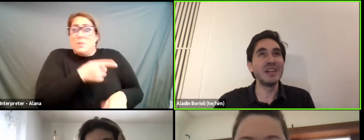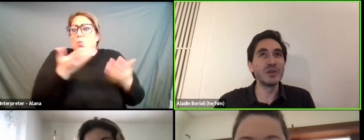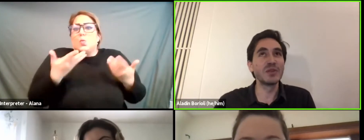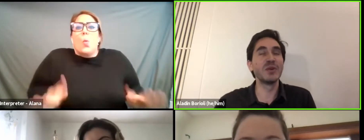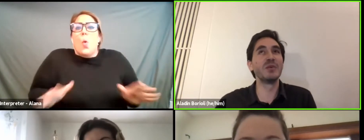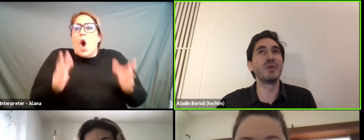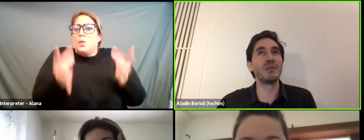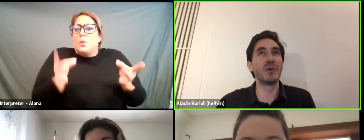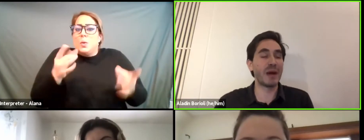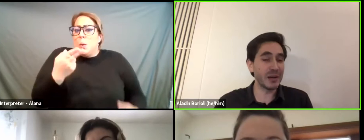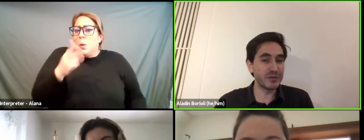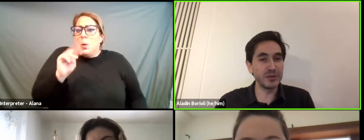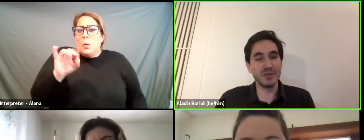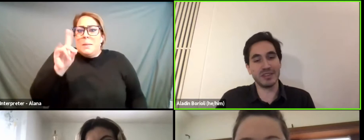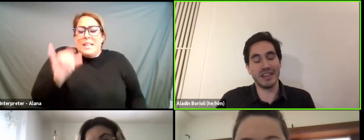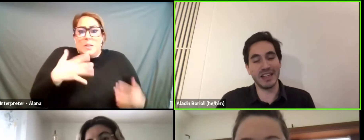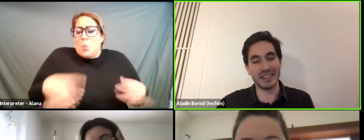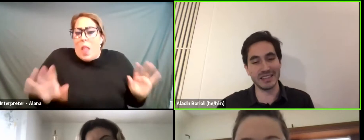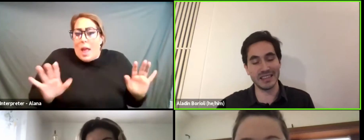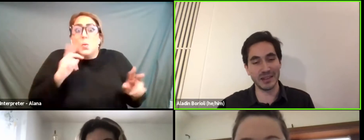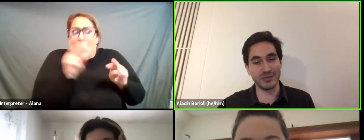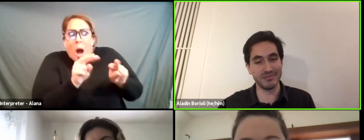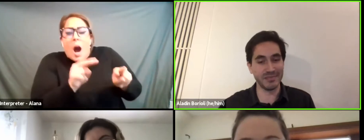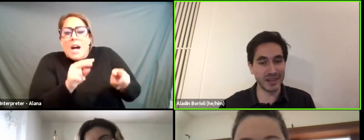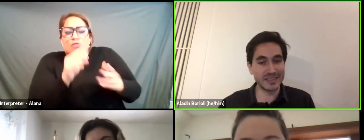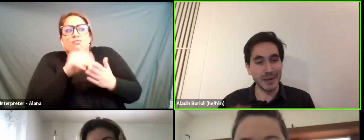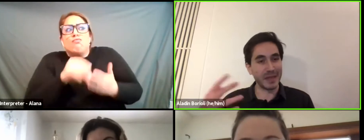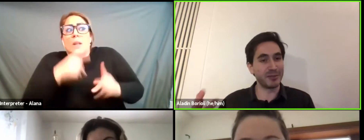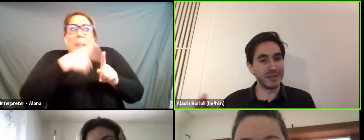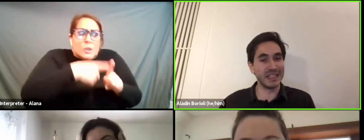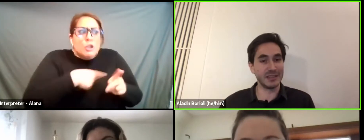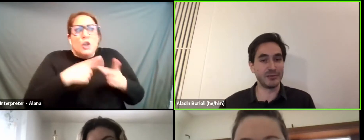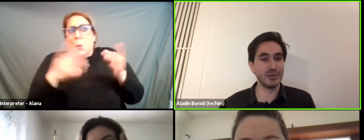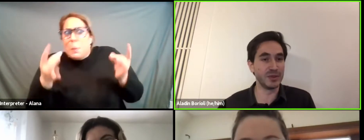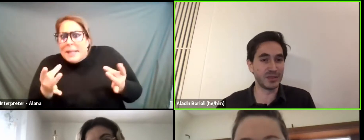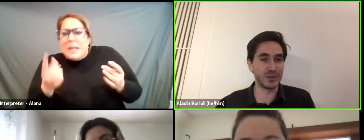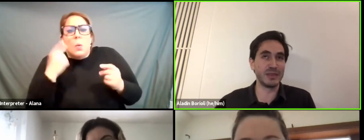also more and more microphones, like kind of standing from the idea of would we still be